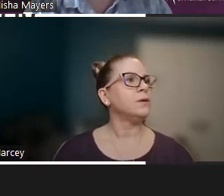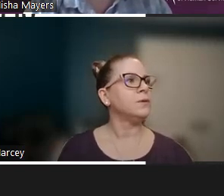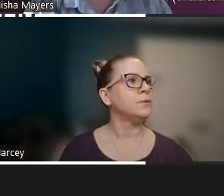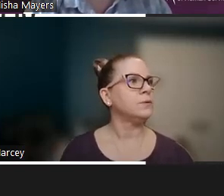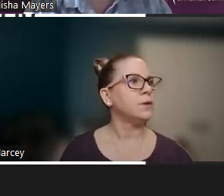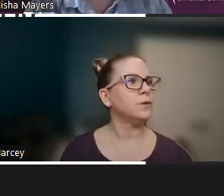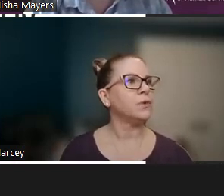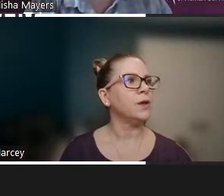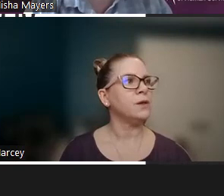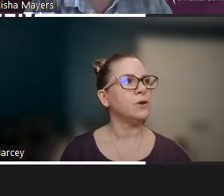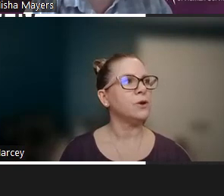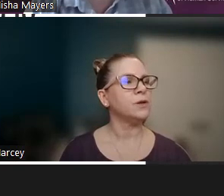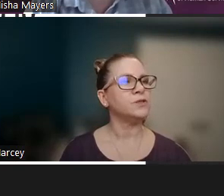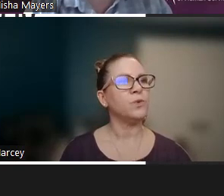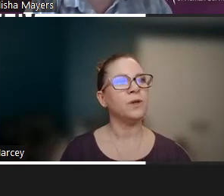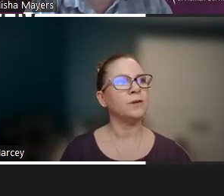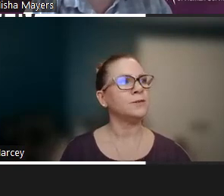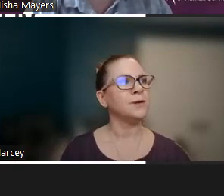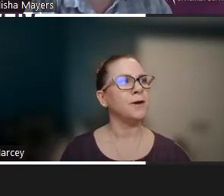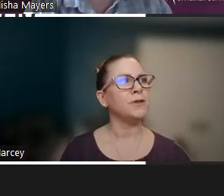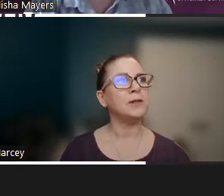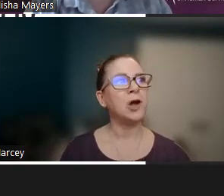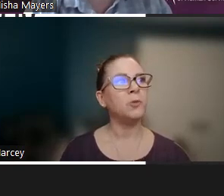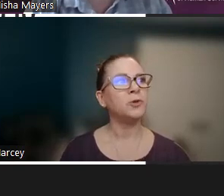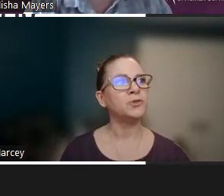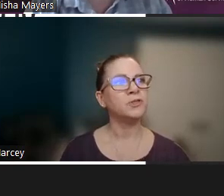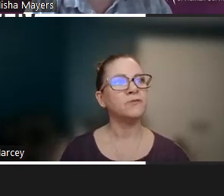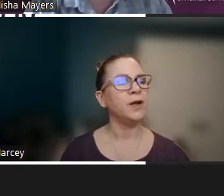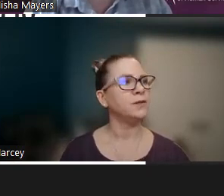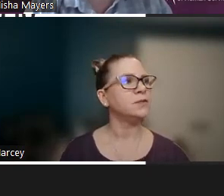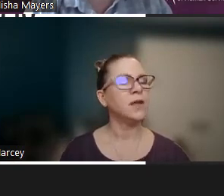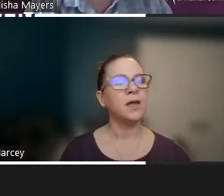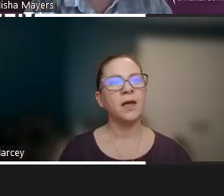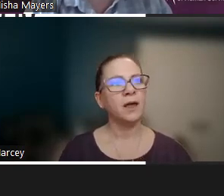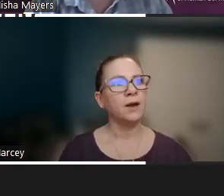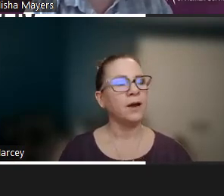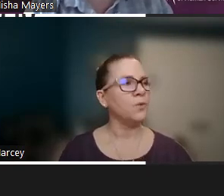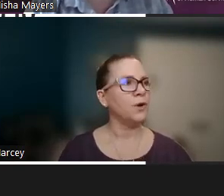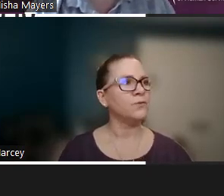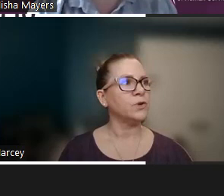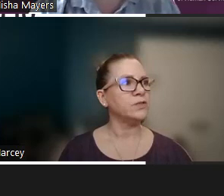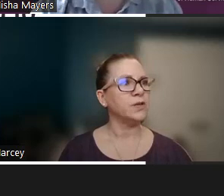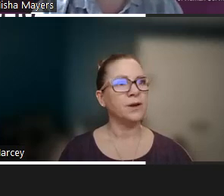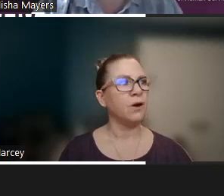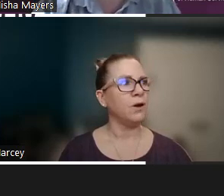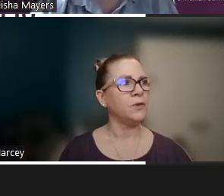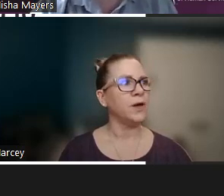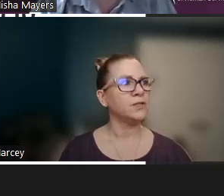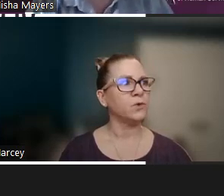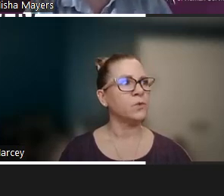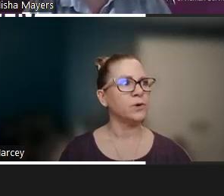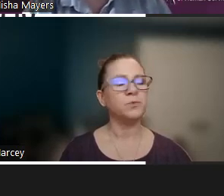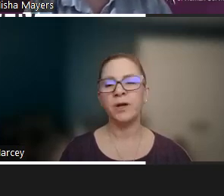RIGHT HERE IS THE ALLOWABLE USES OF FUNDS, AND I WANT TO FOCUS IN ON THE LAST FOUR WORDS: